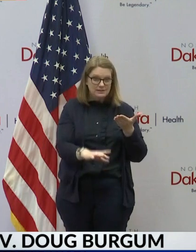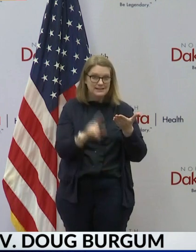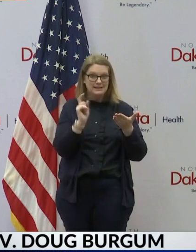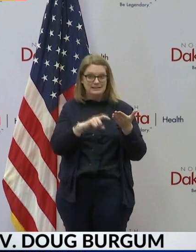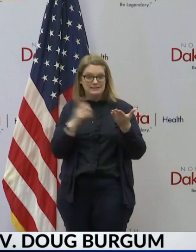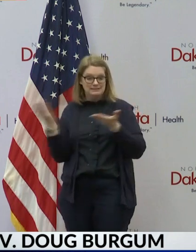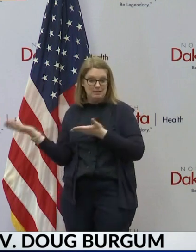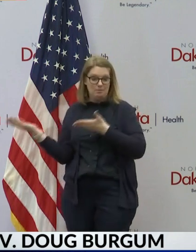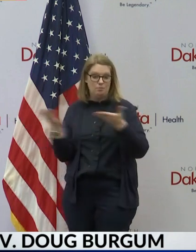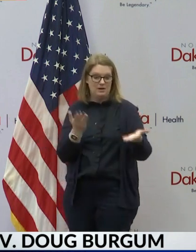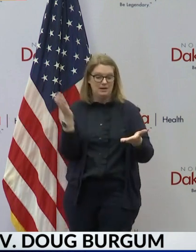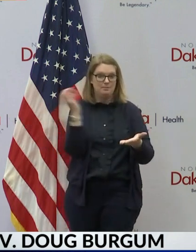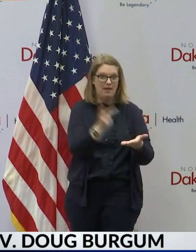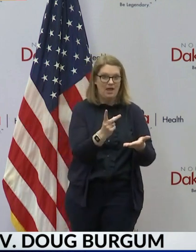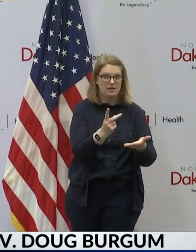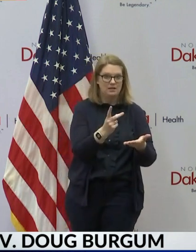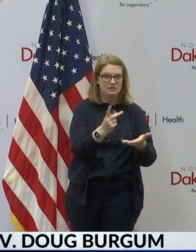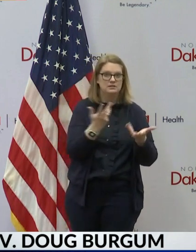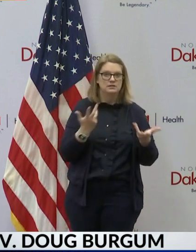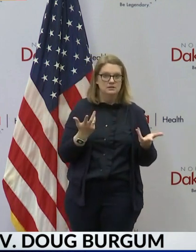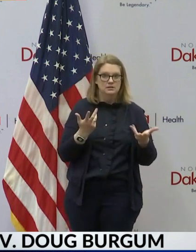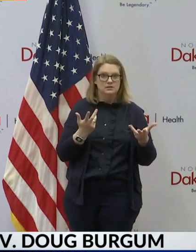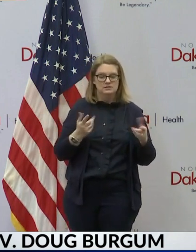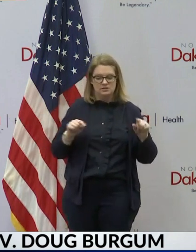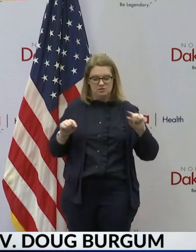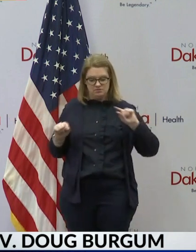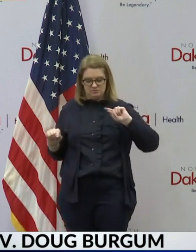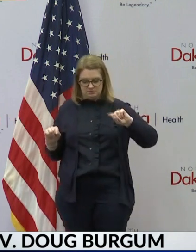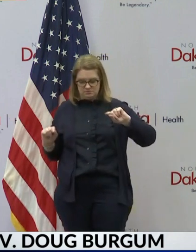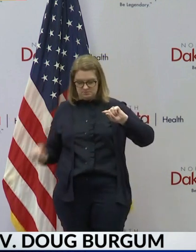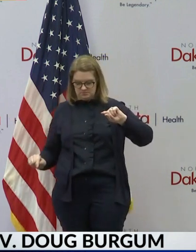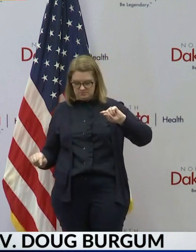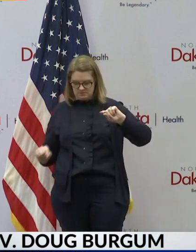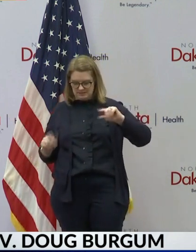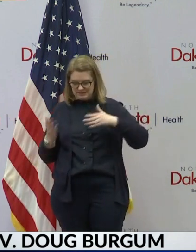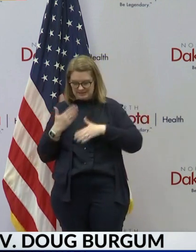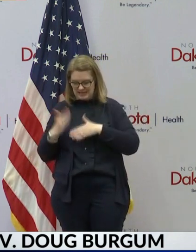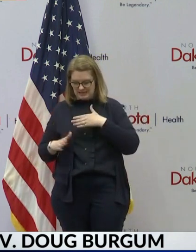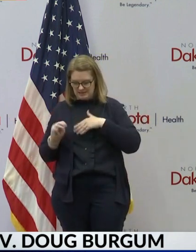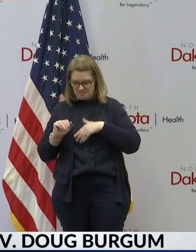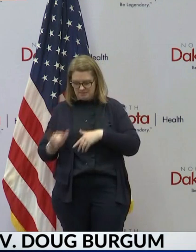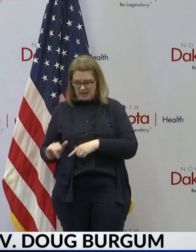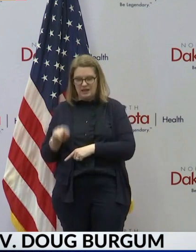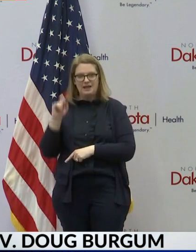BETWEEN WHEN THE GENERAL POPULATION OF 120,000 STUDENTS, IT MAY HAVE SOMETHING THEY NEED